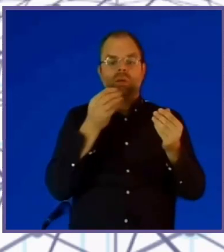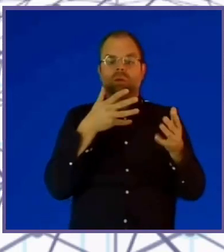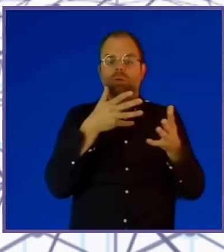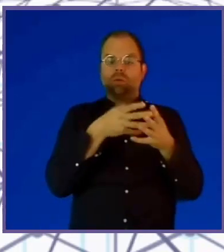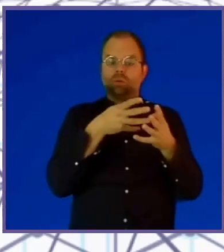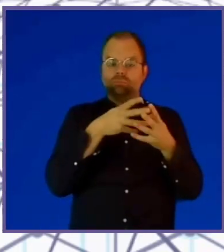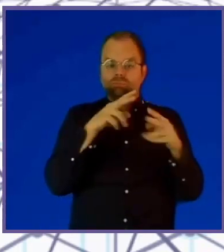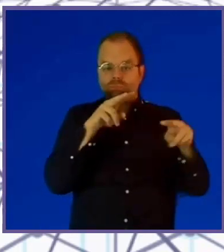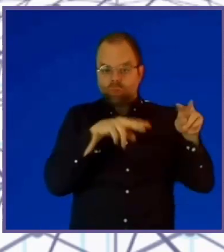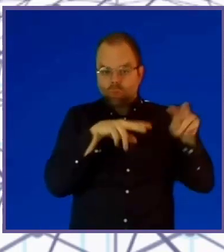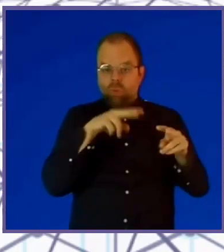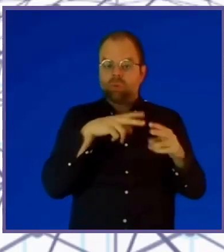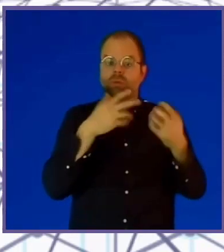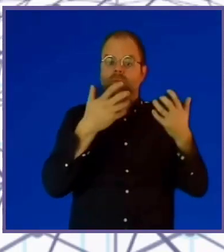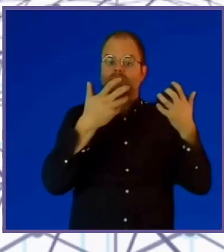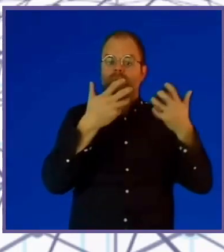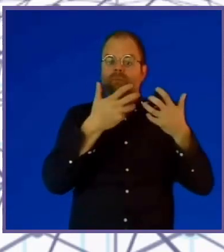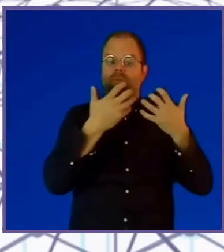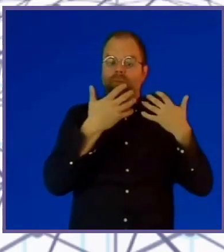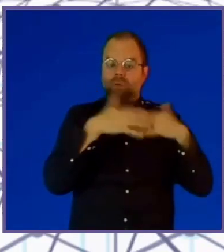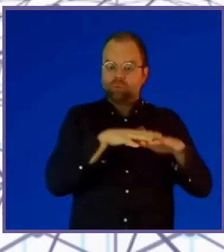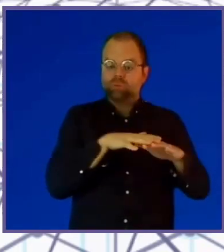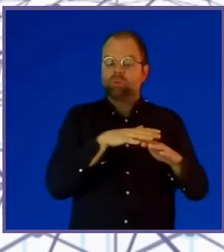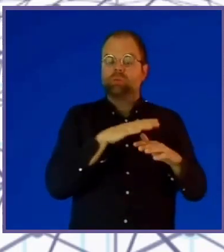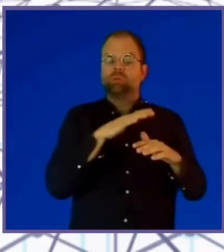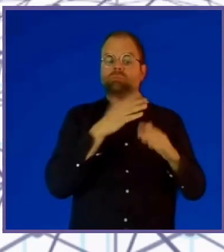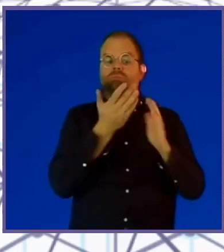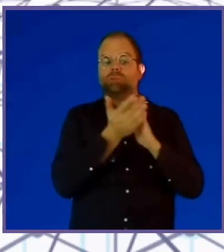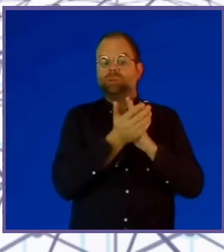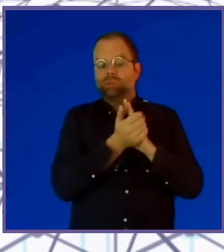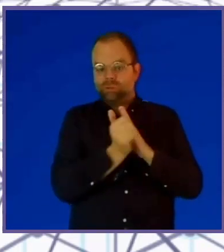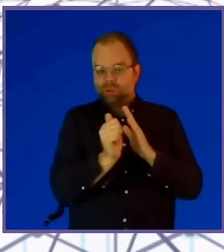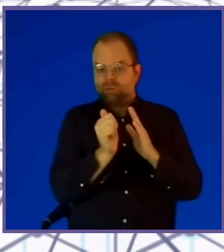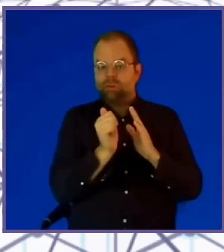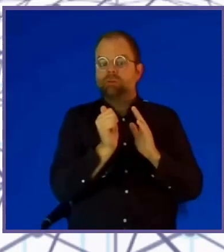systems thinking and we are pushed for future progress.